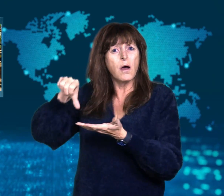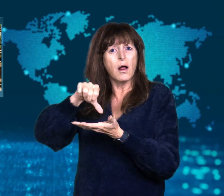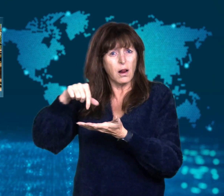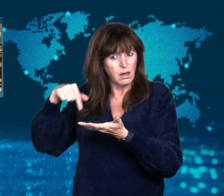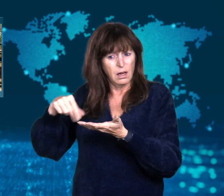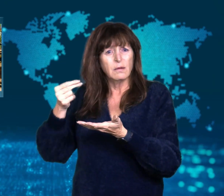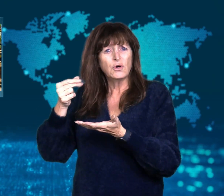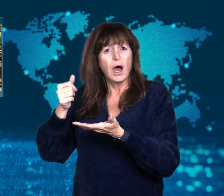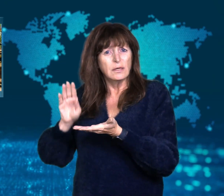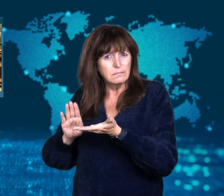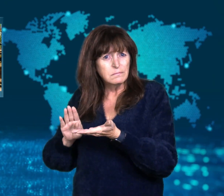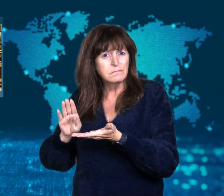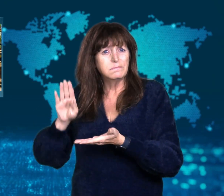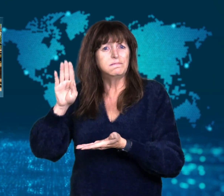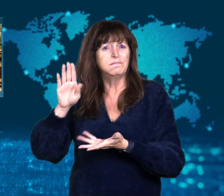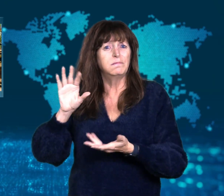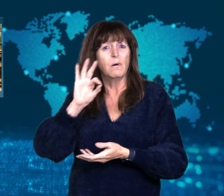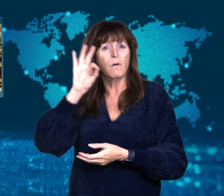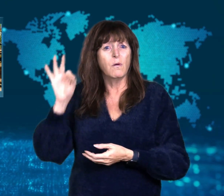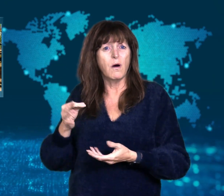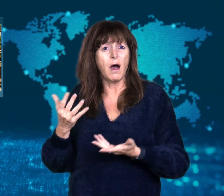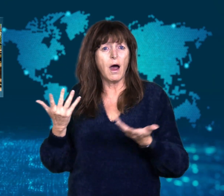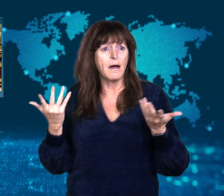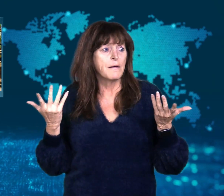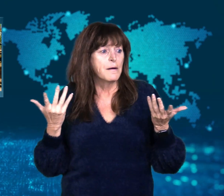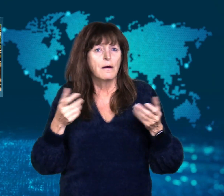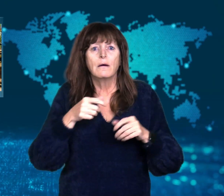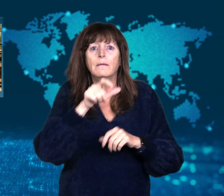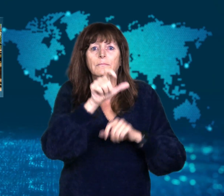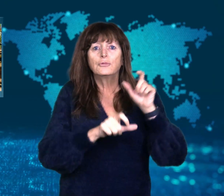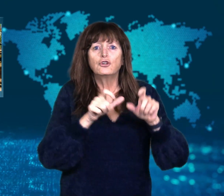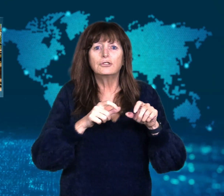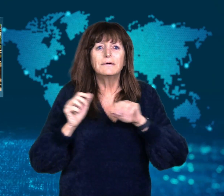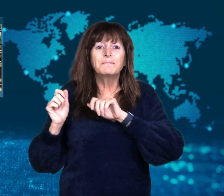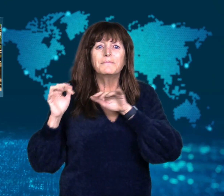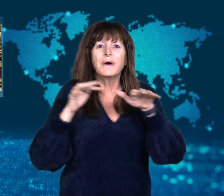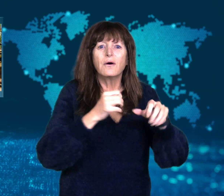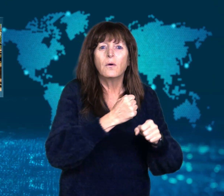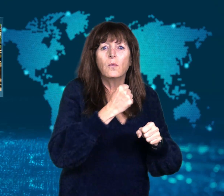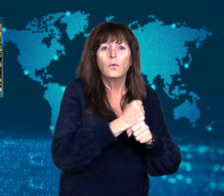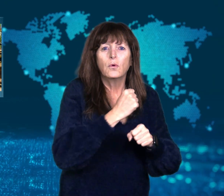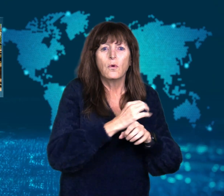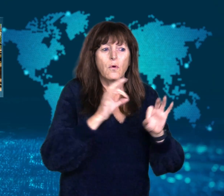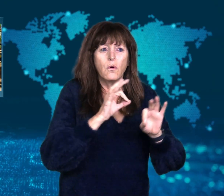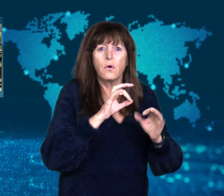migrant workers to harvest and produce vegetable oils.